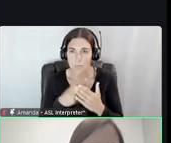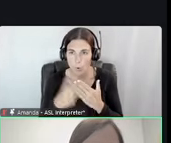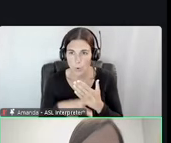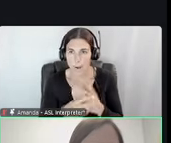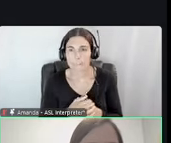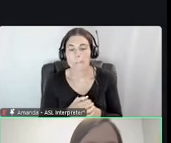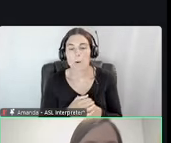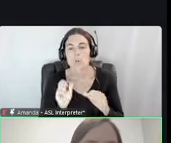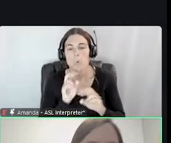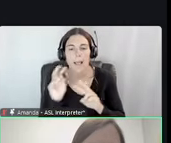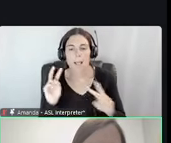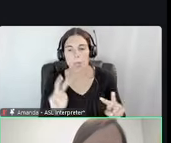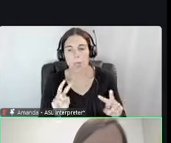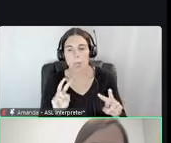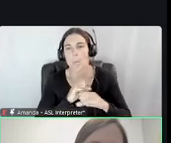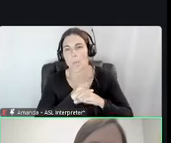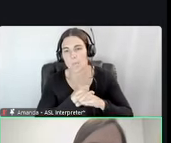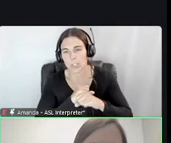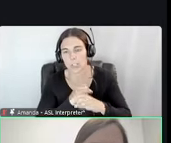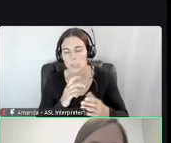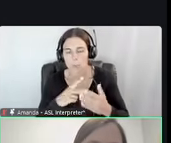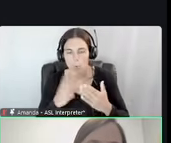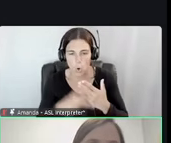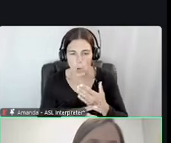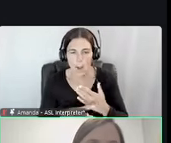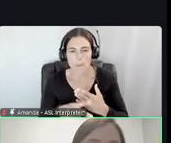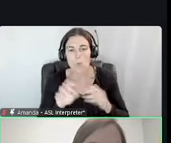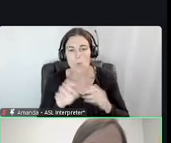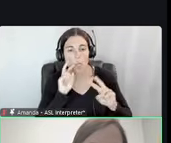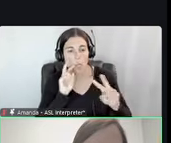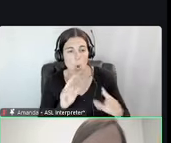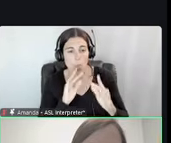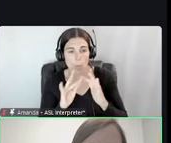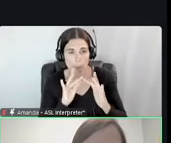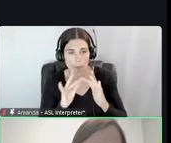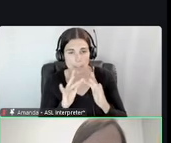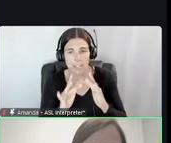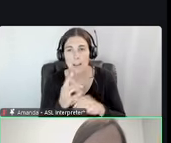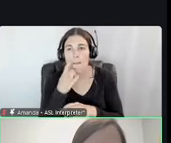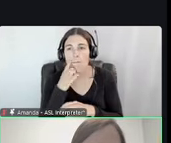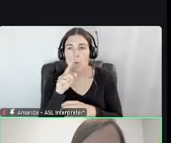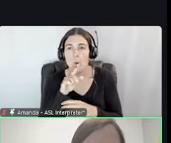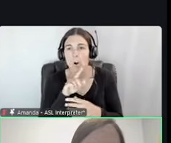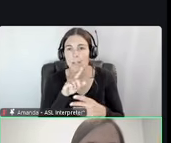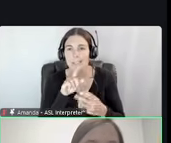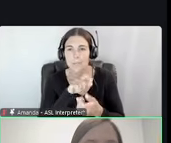at that on our website. This is specifically for uh targeted counties in eastern North Carolina.